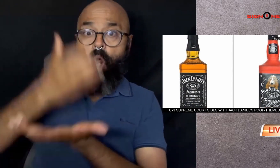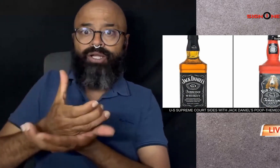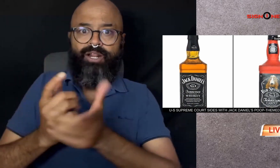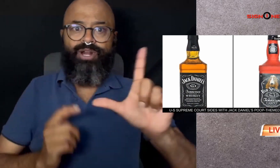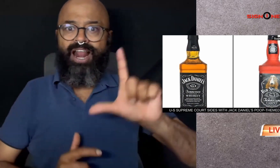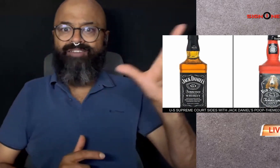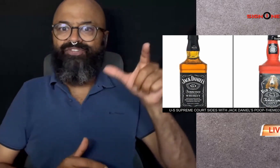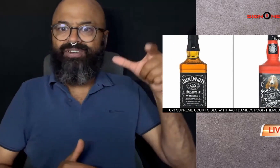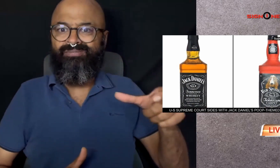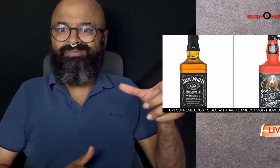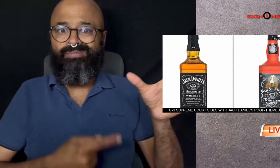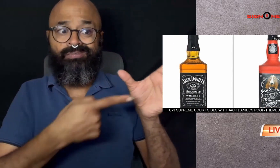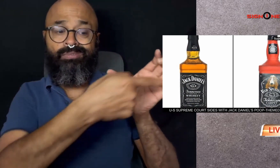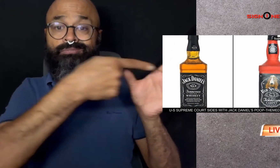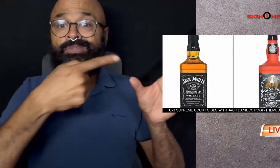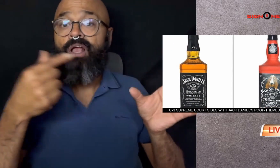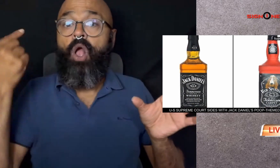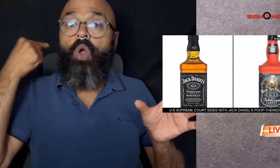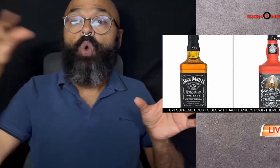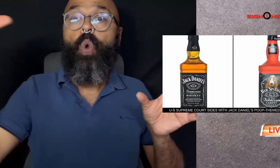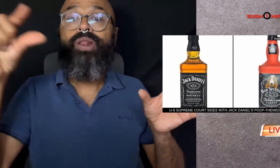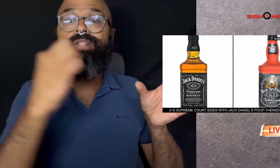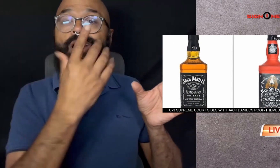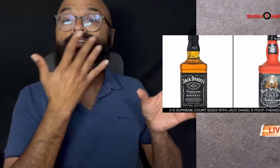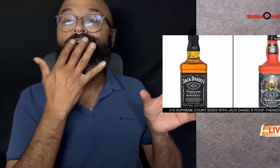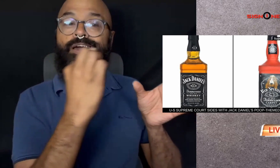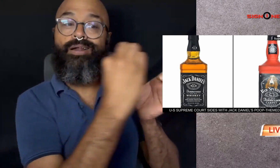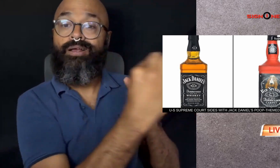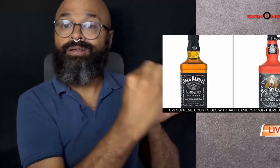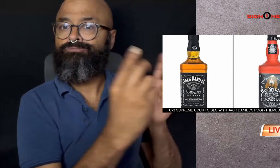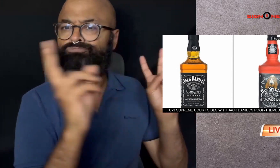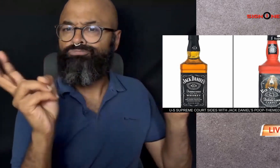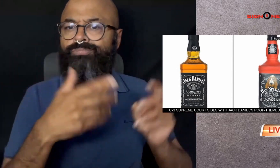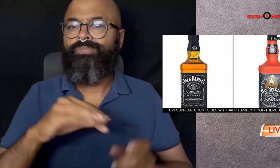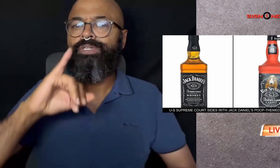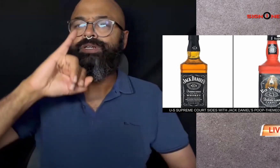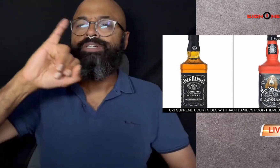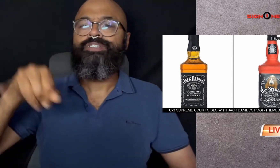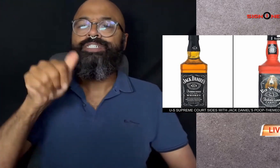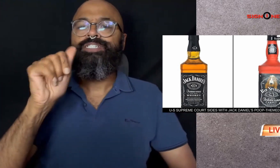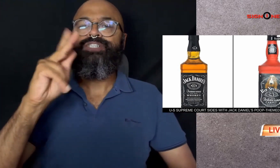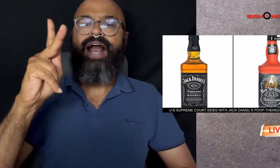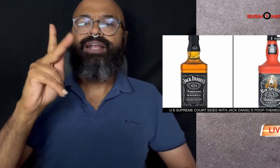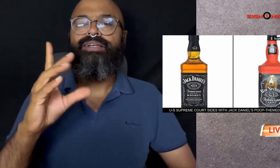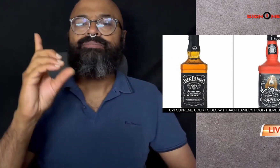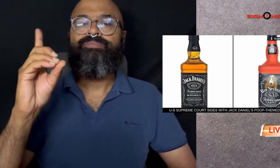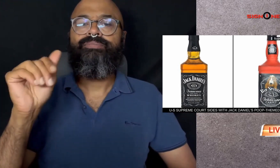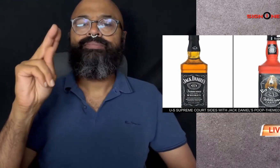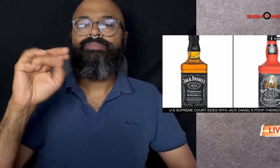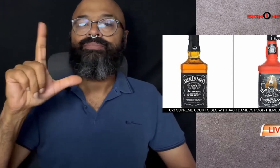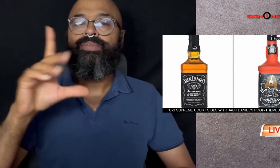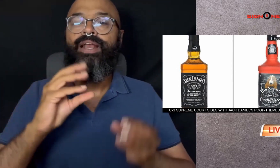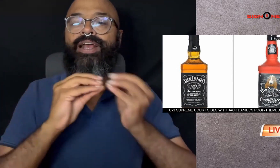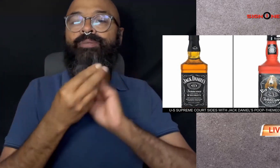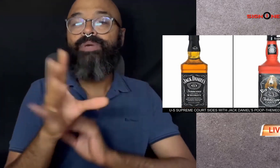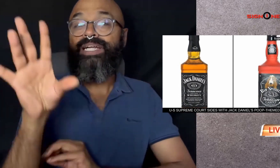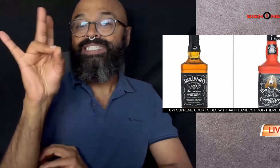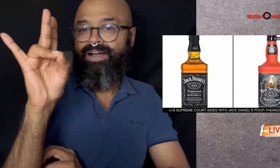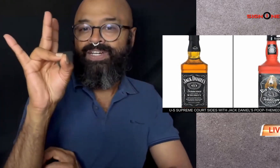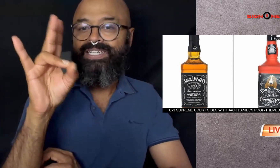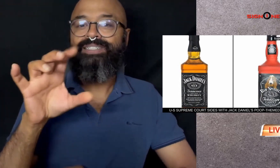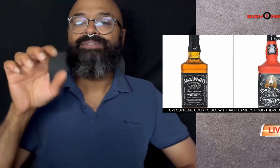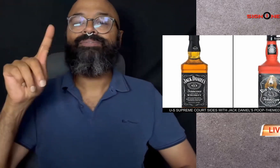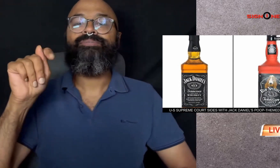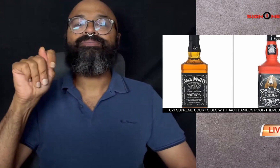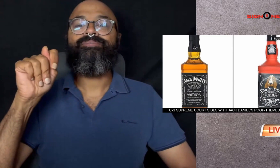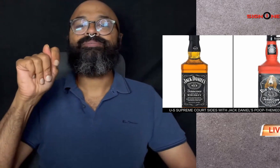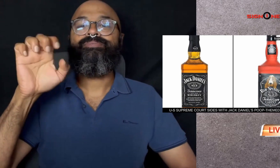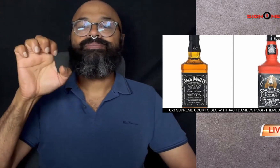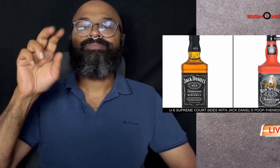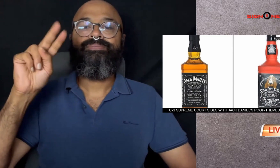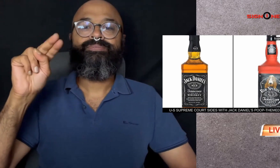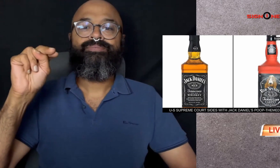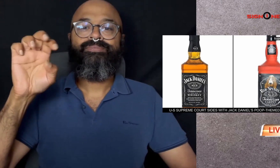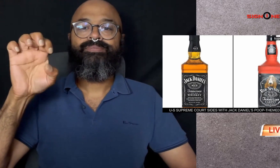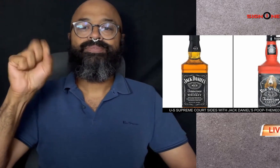the real bottle on the left which is gold colored says Jack Daniels number seven Tennessee whiskey